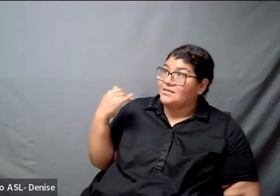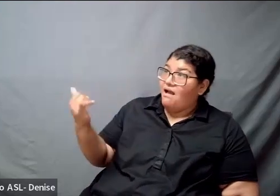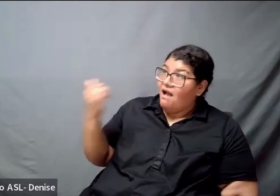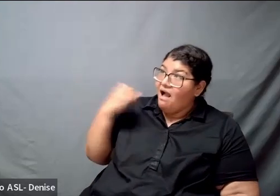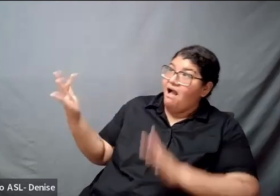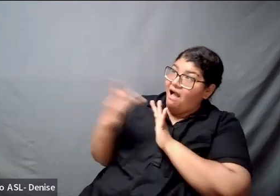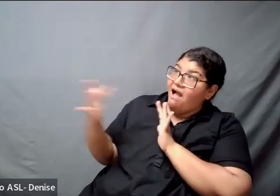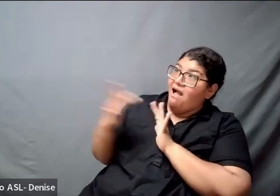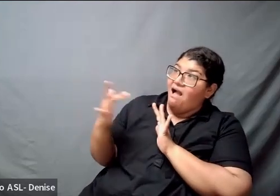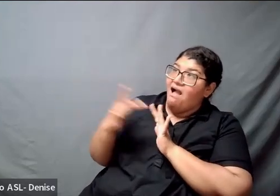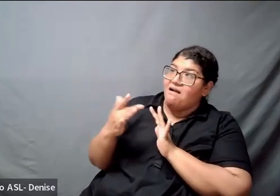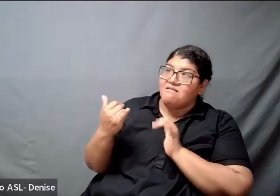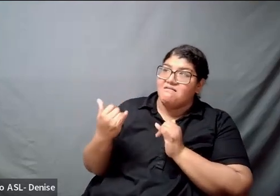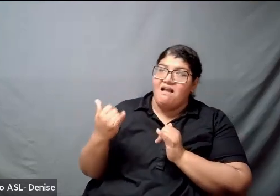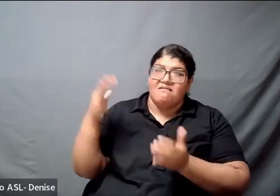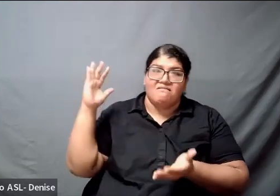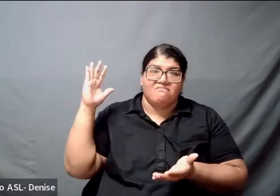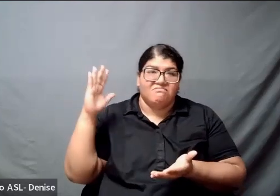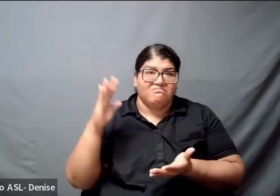So I've gotten to do it and it's wonderful and right now it's scary.